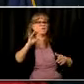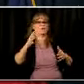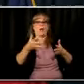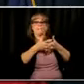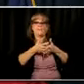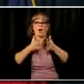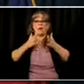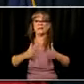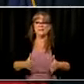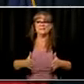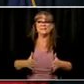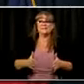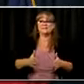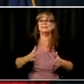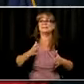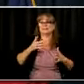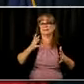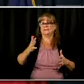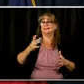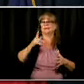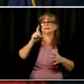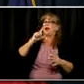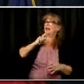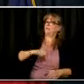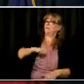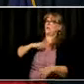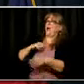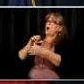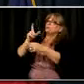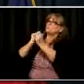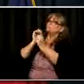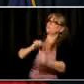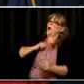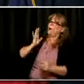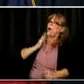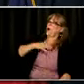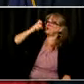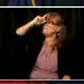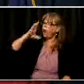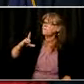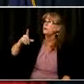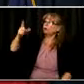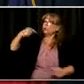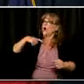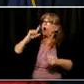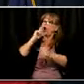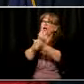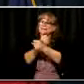you know our we have a great team in colorado that uh works on on similar matters and